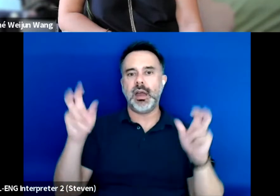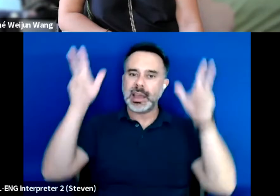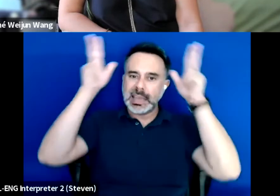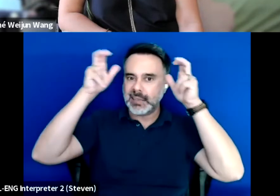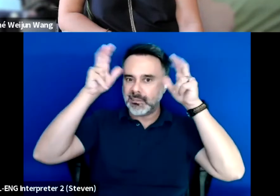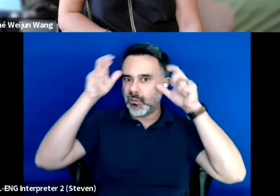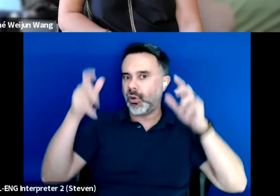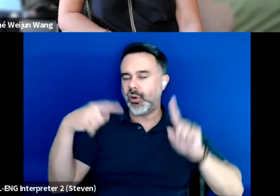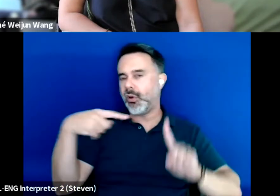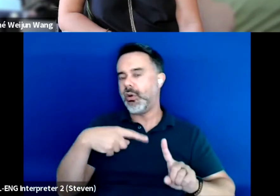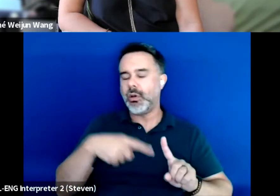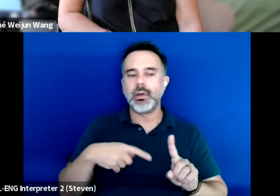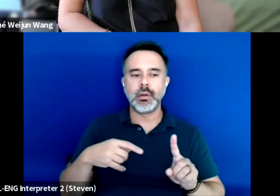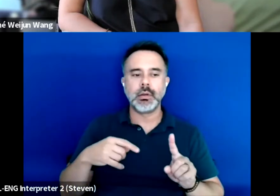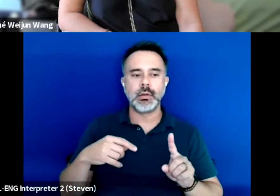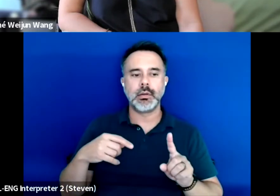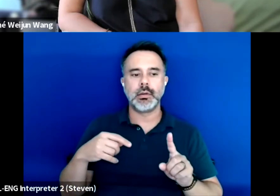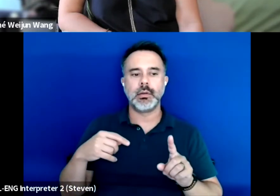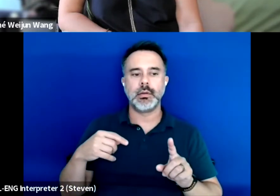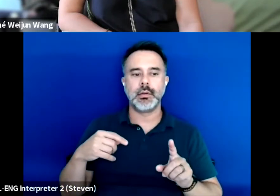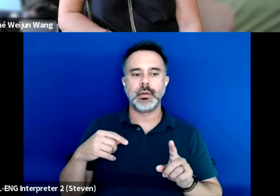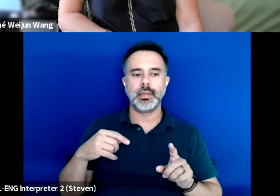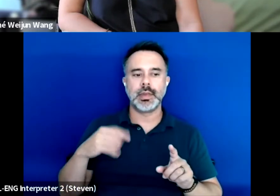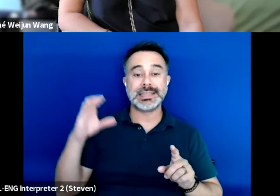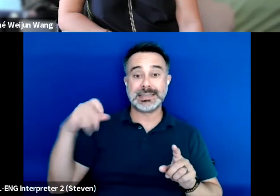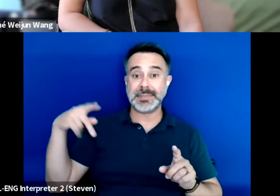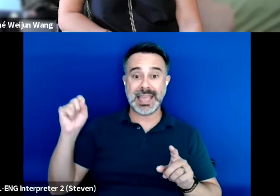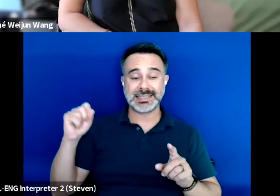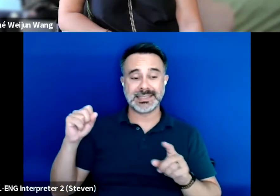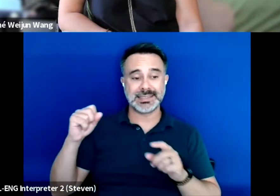these systemic things, it -- they never --